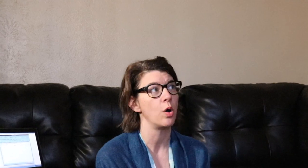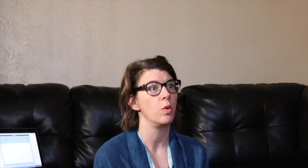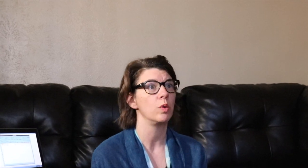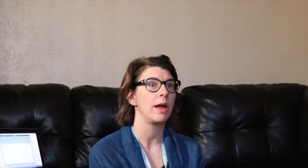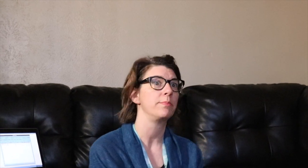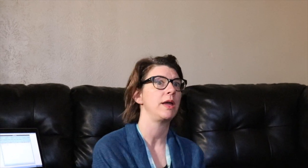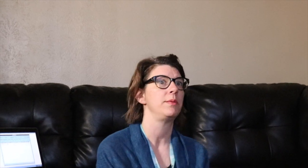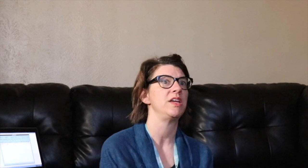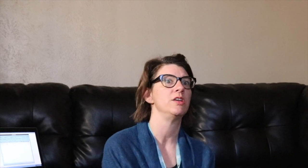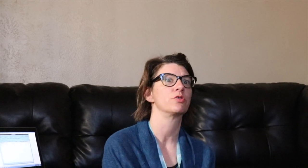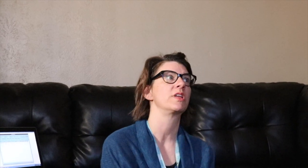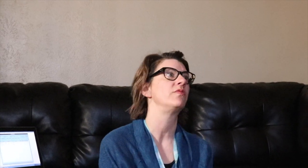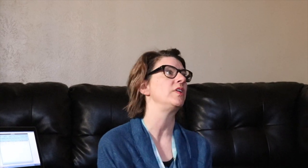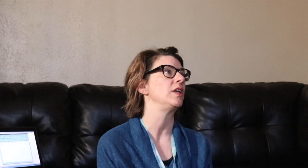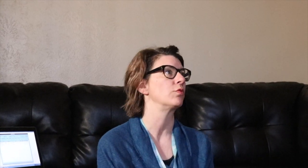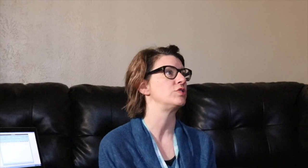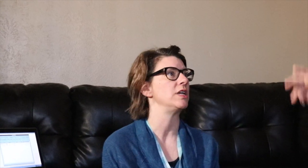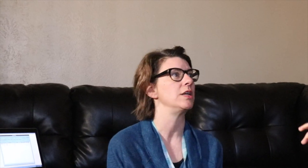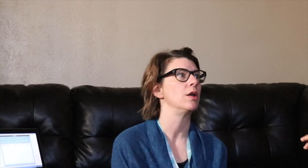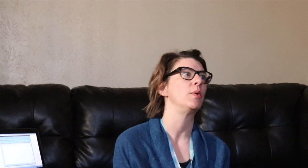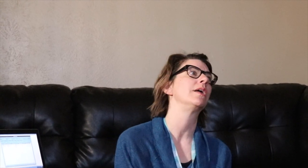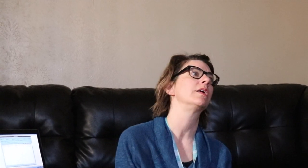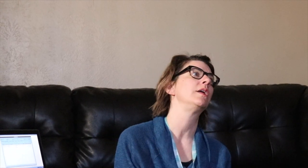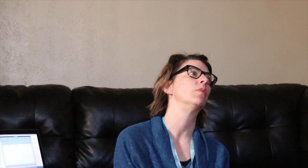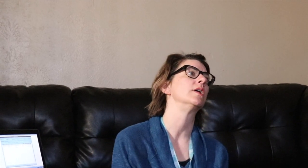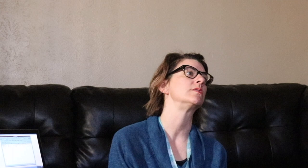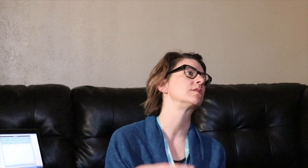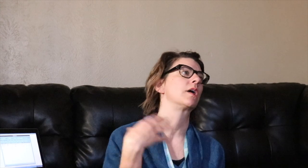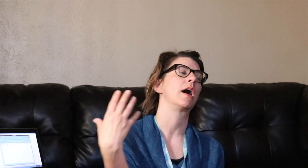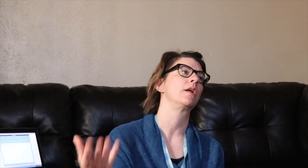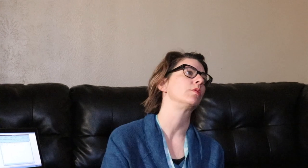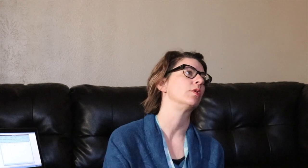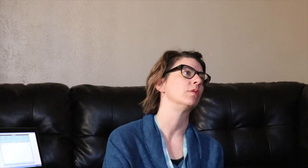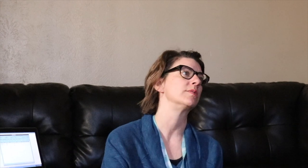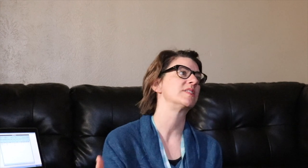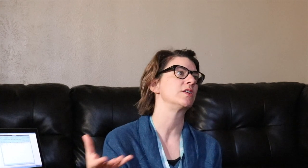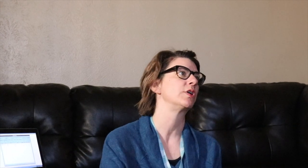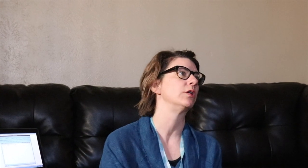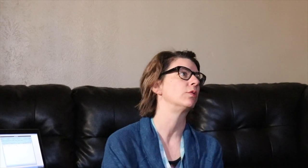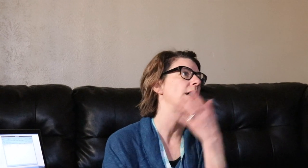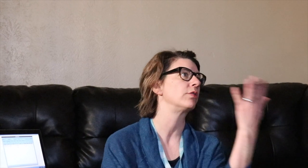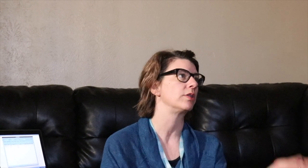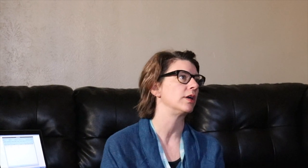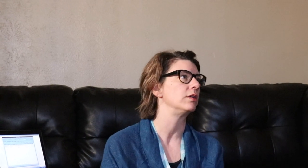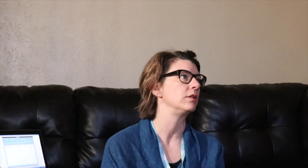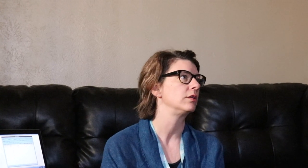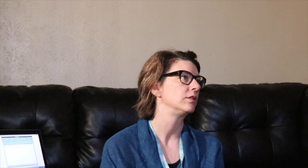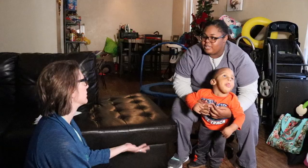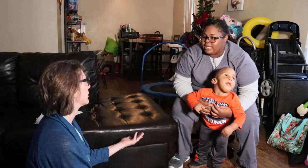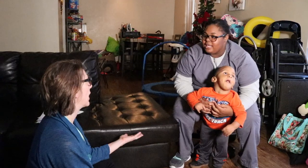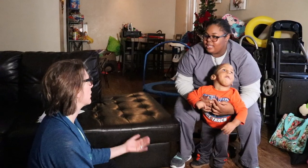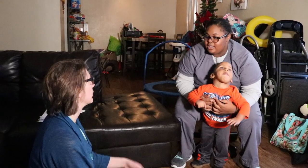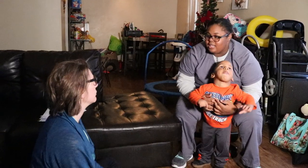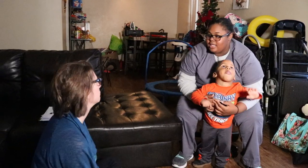So, like maybe during the feeding routine knowing that he wants cereal rather than...